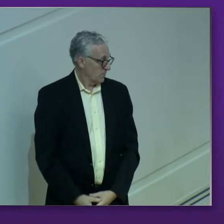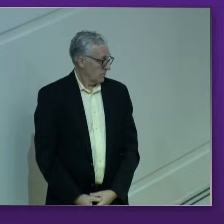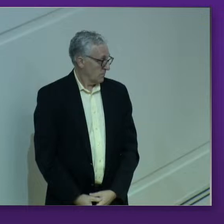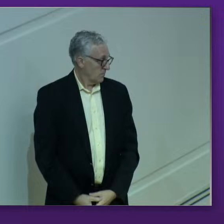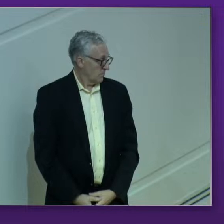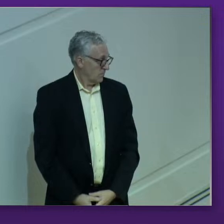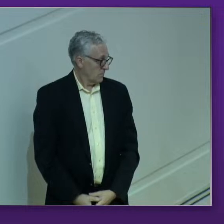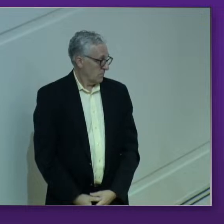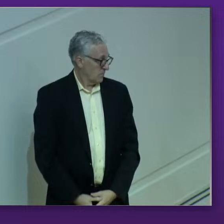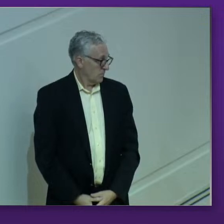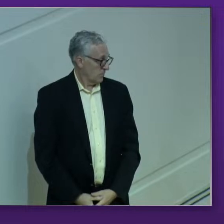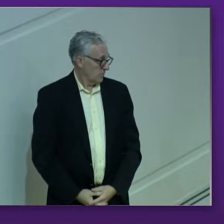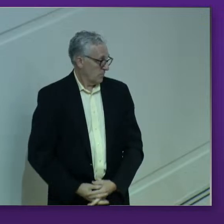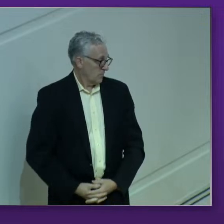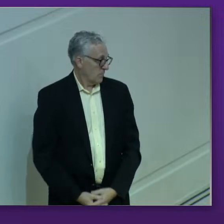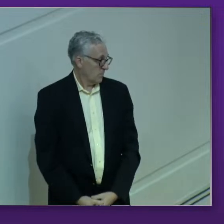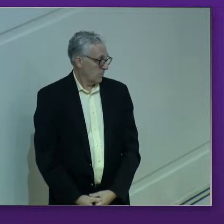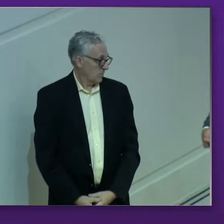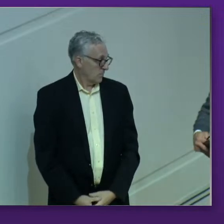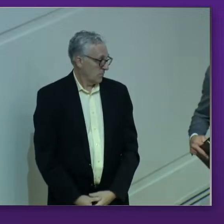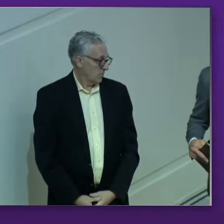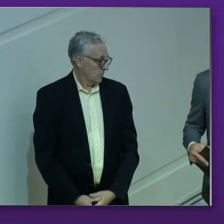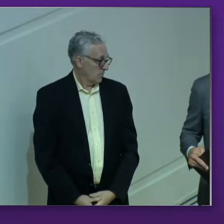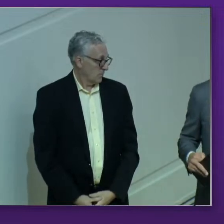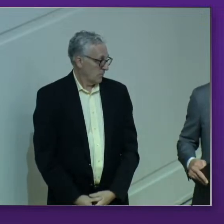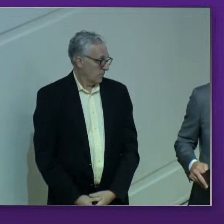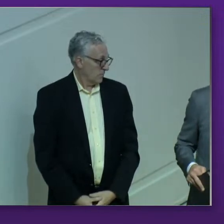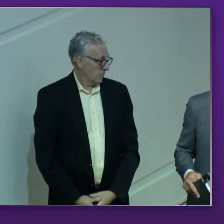GET YOUR TICKETS MELANIE WILL BE THERE LET'S GIVE IT UP FOR